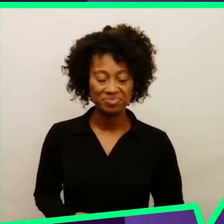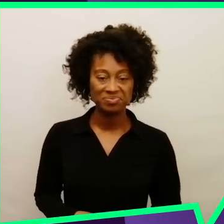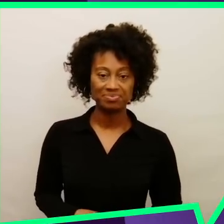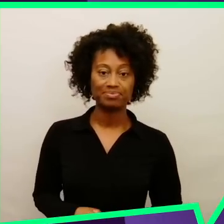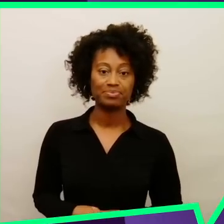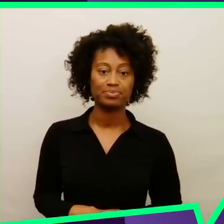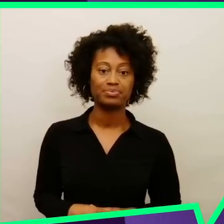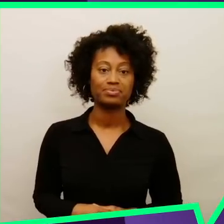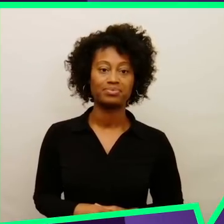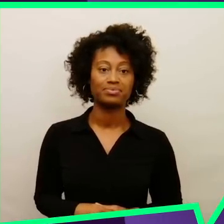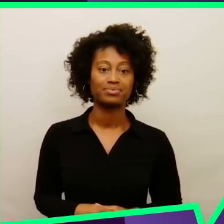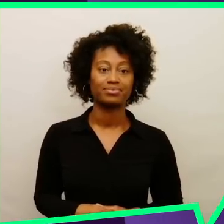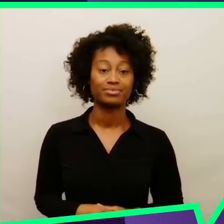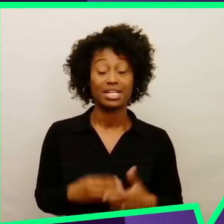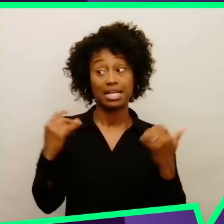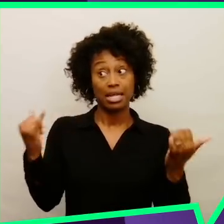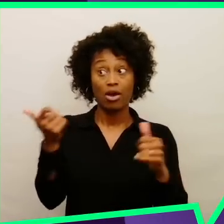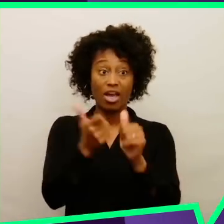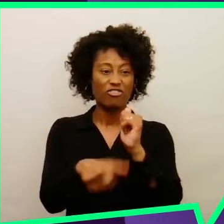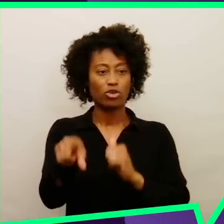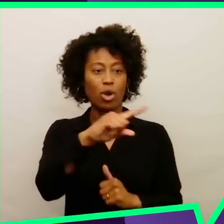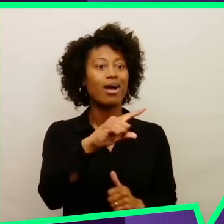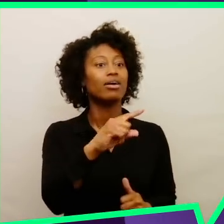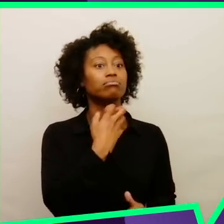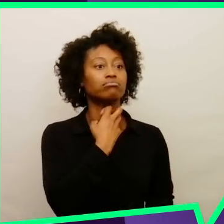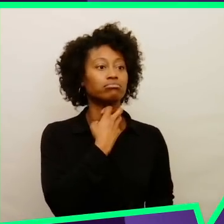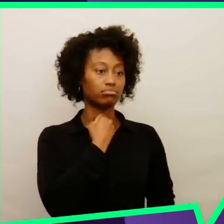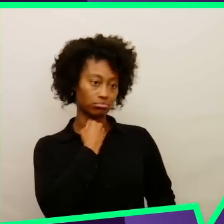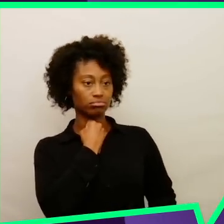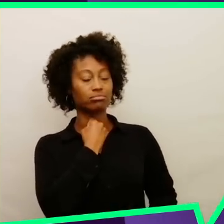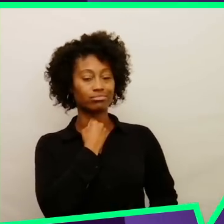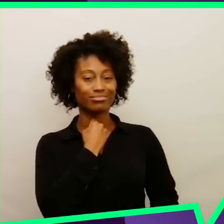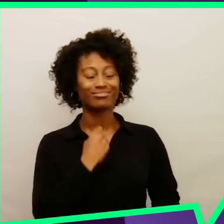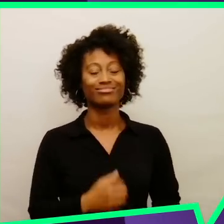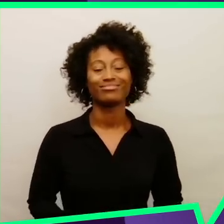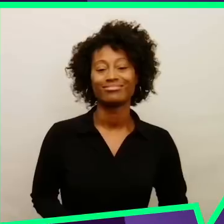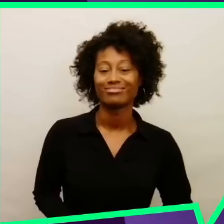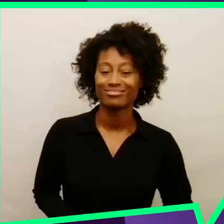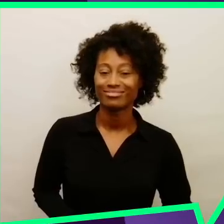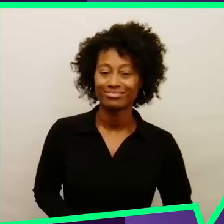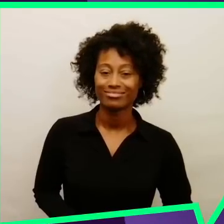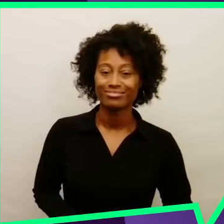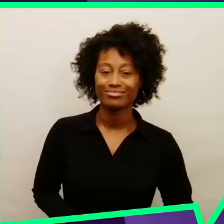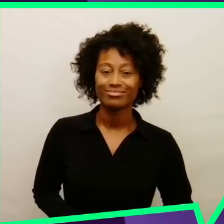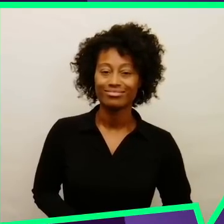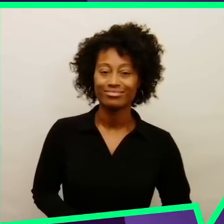it helped me to find my voice. [GLASS SHATTERING]